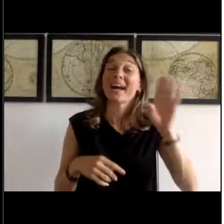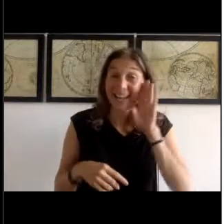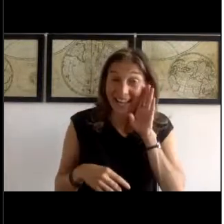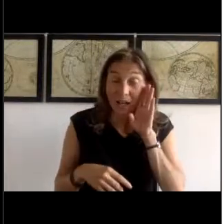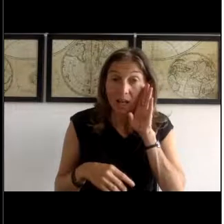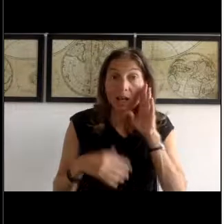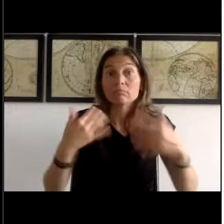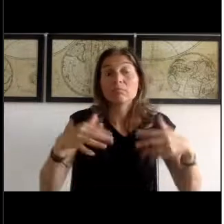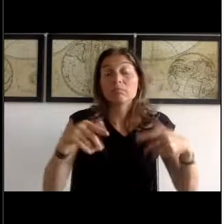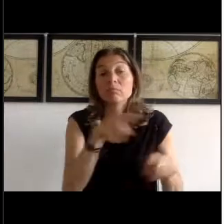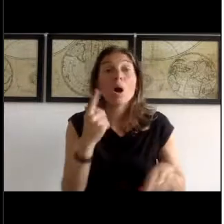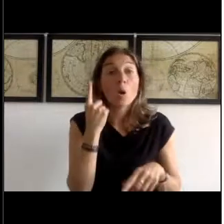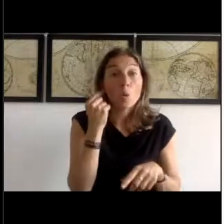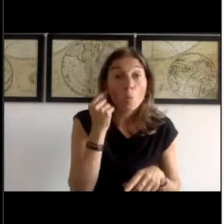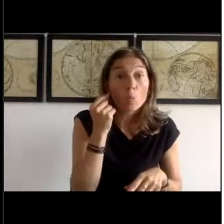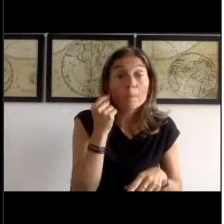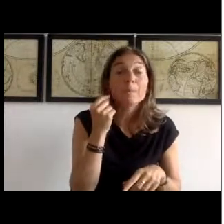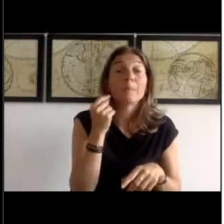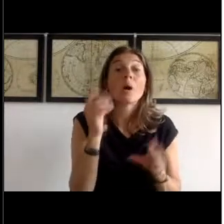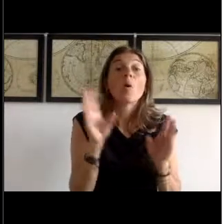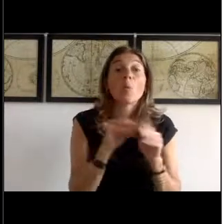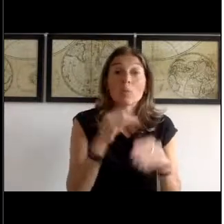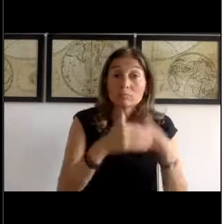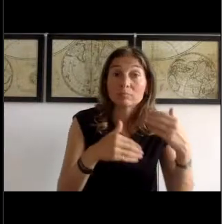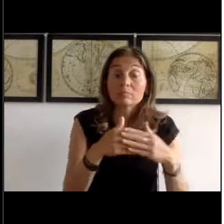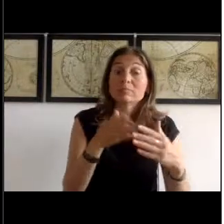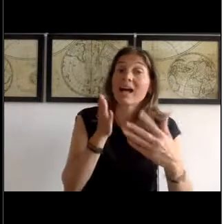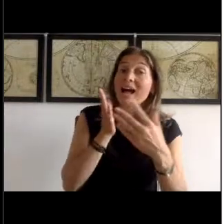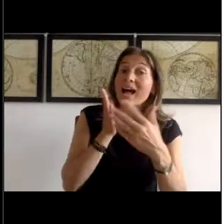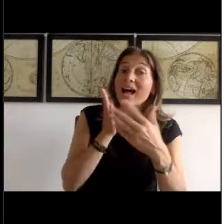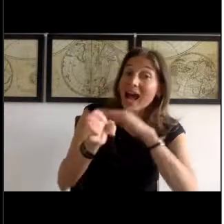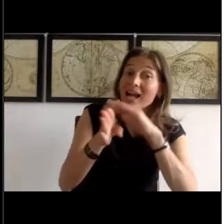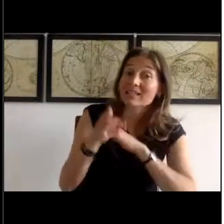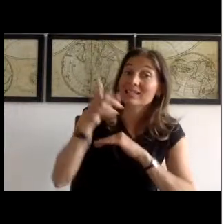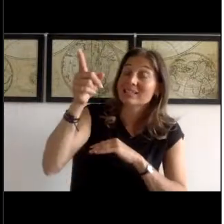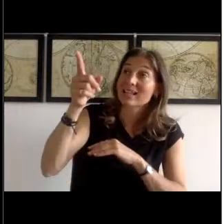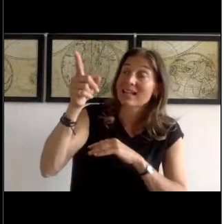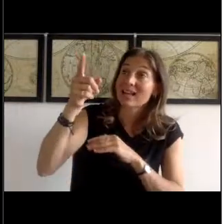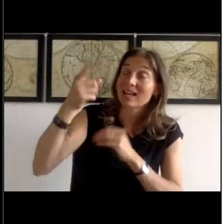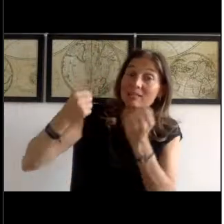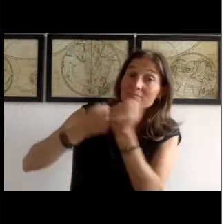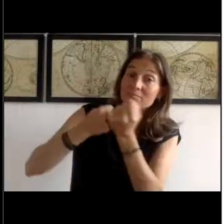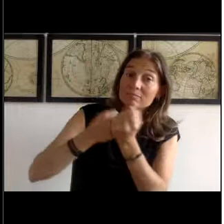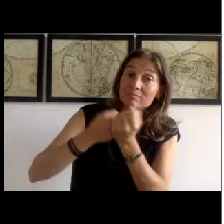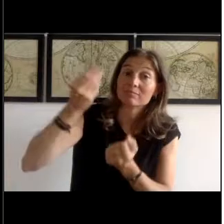an intensive requiring support, let's say.